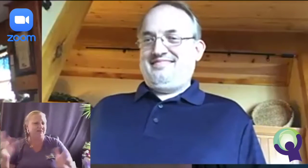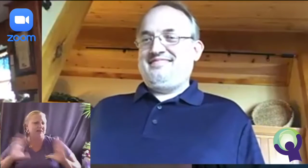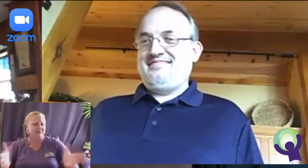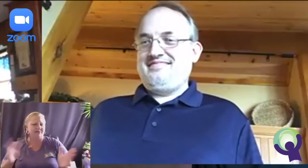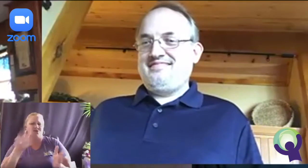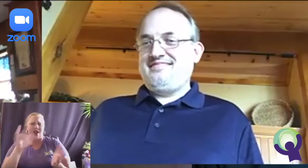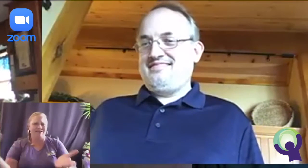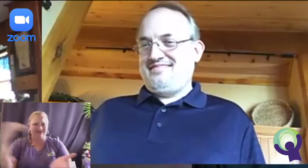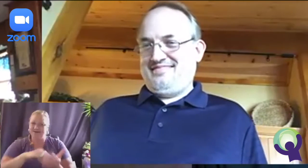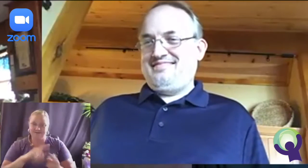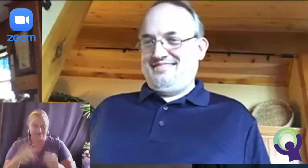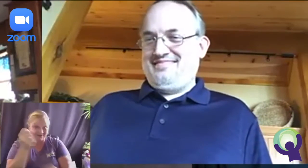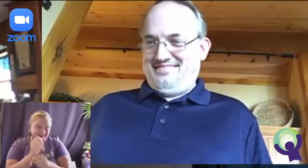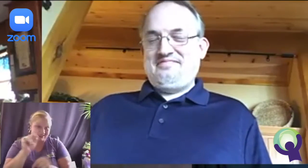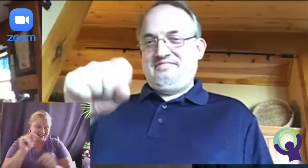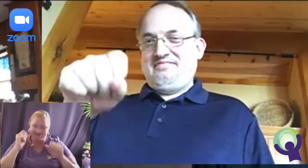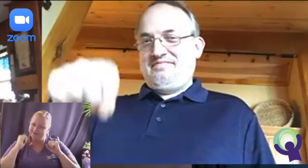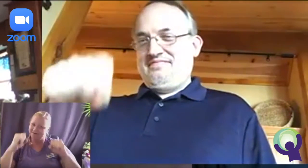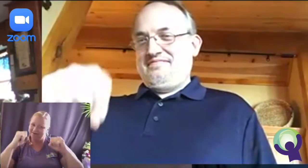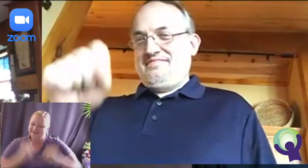and the fact that you just gave it a try and you weren't